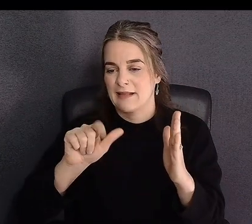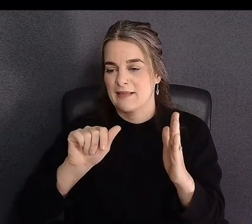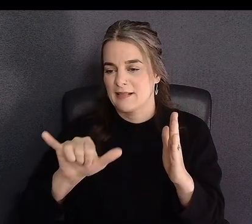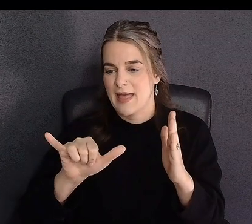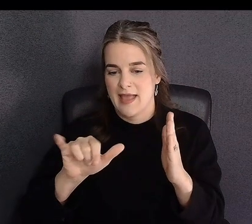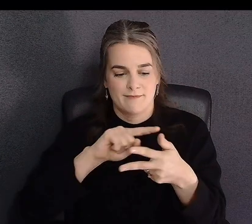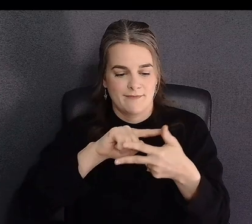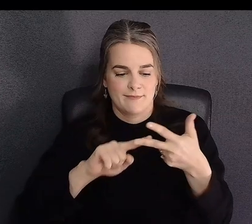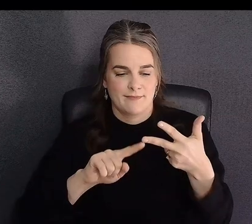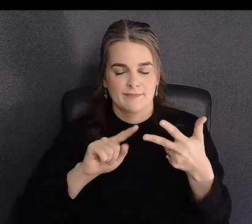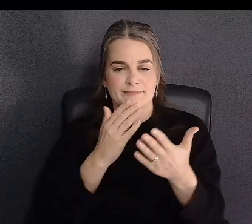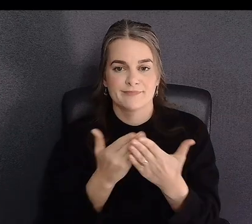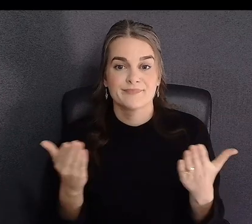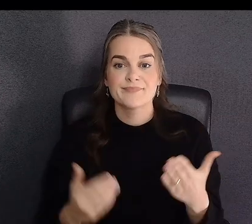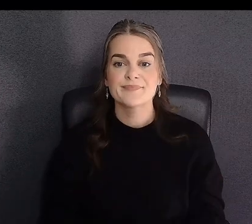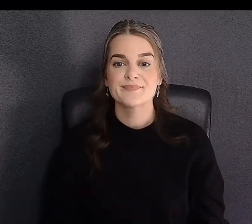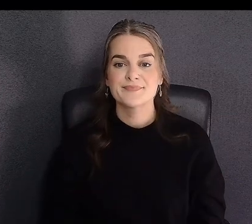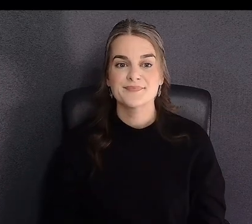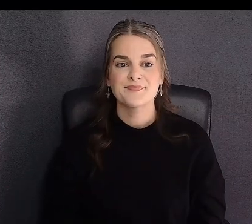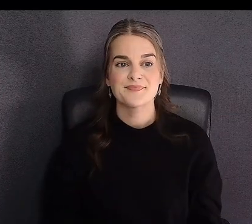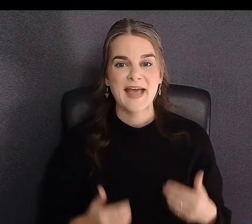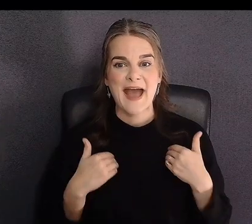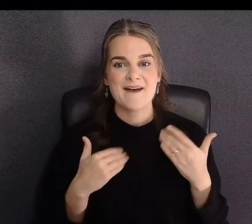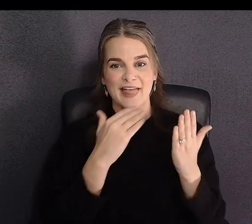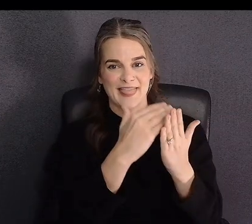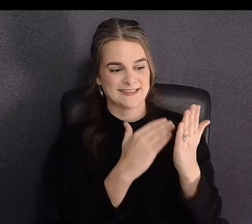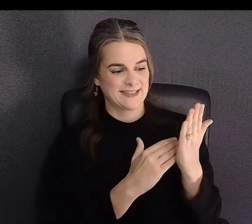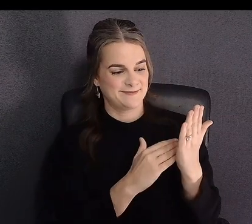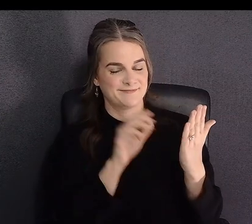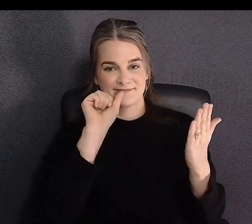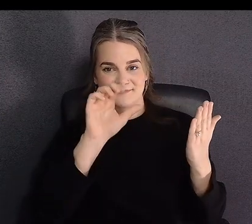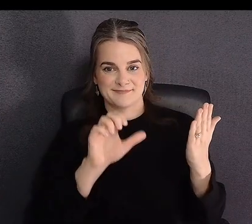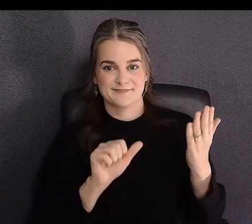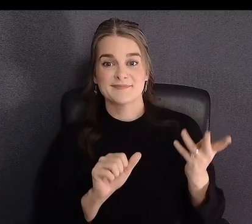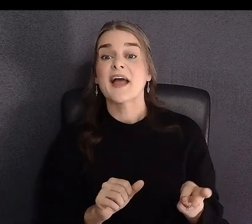And then I have listed whether it's more fine motor